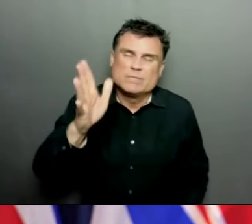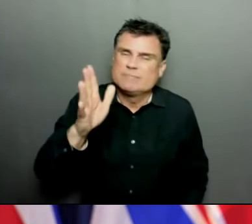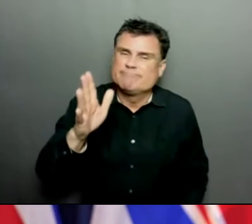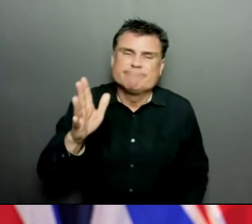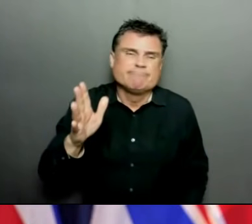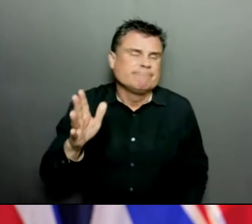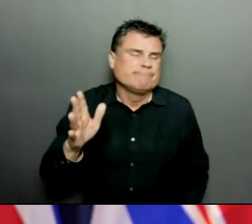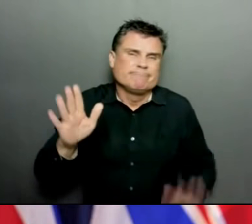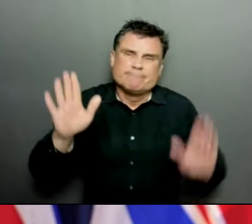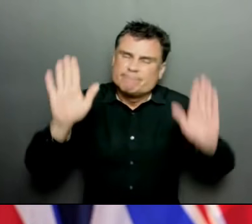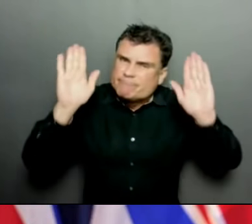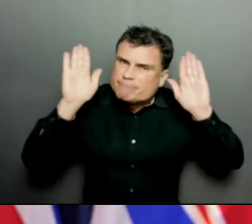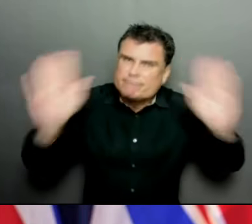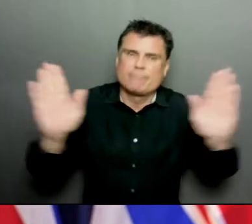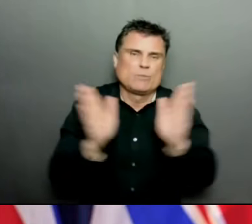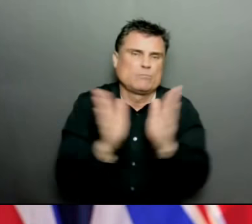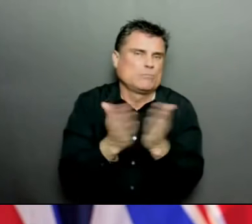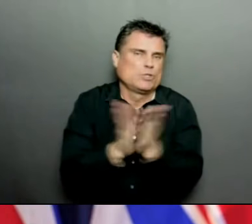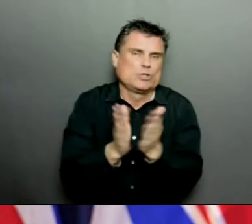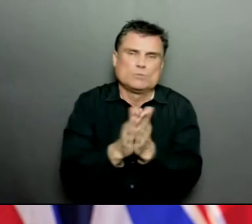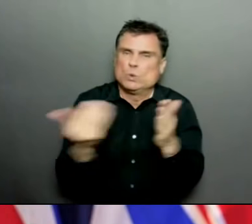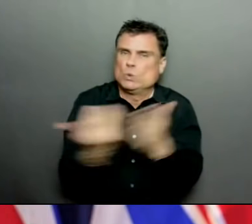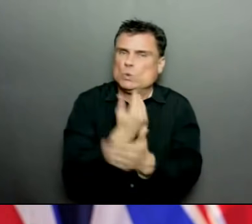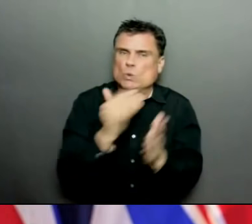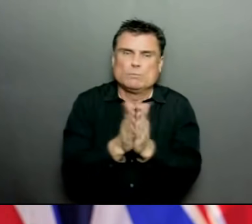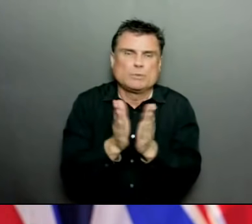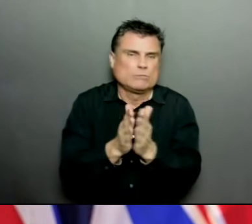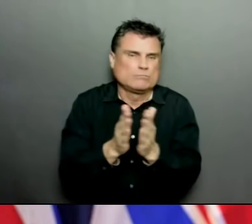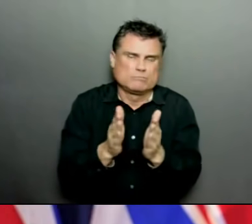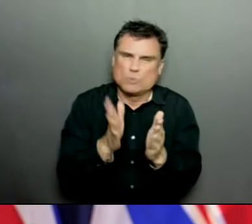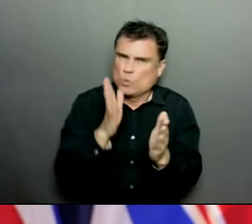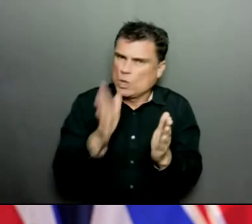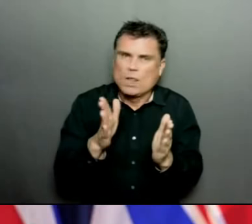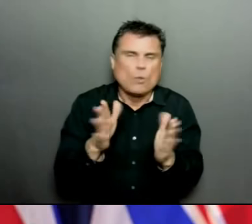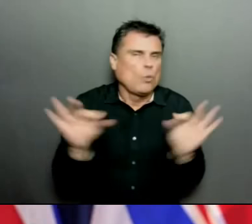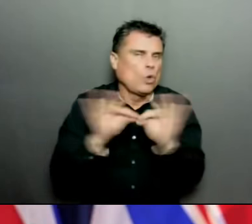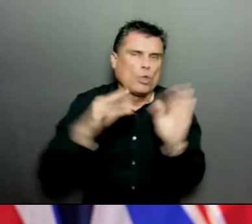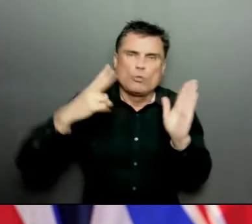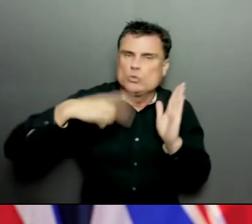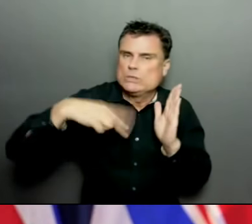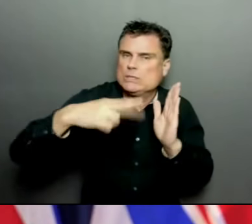Henry in every way, this is a person of absolute generosity and integrity, and I have